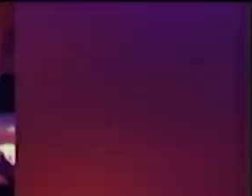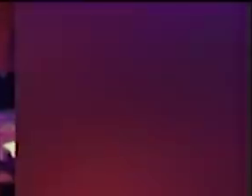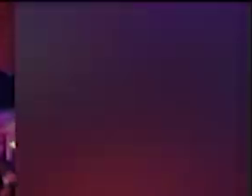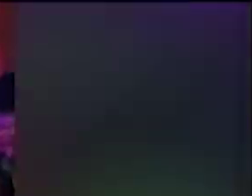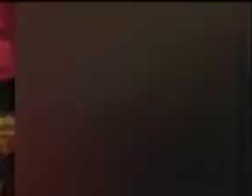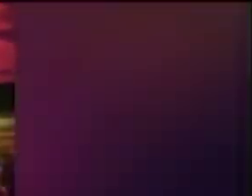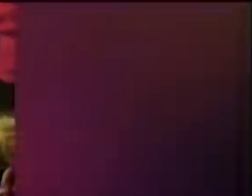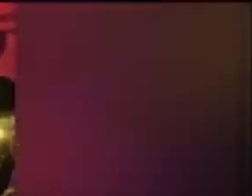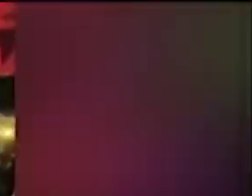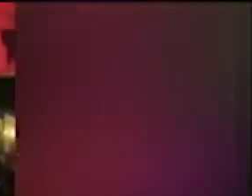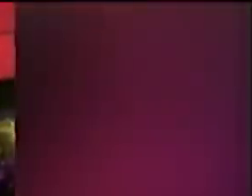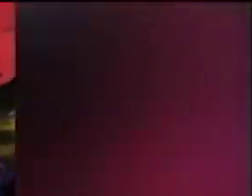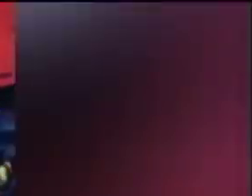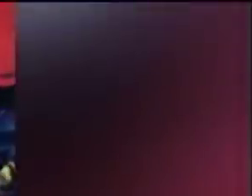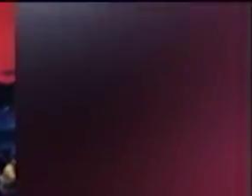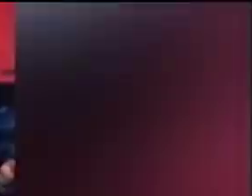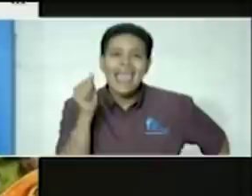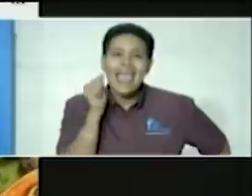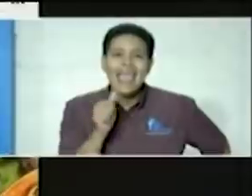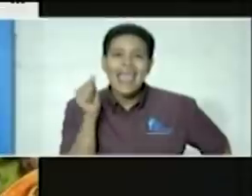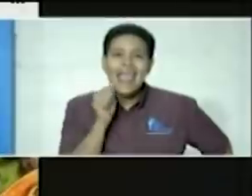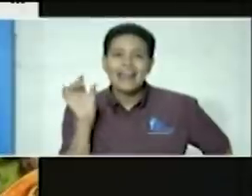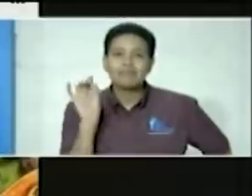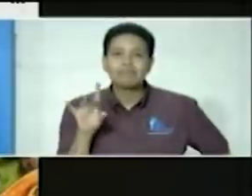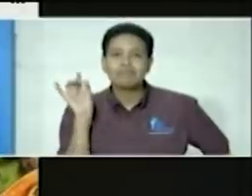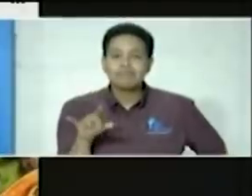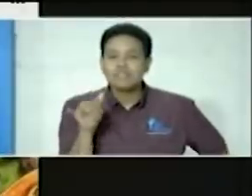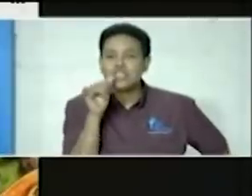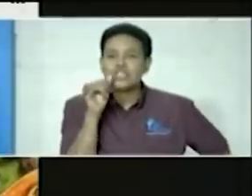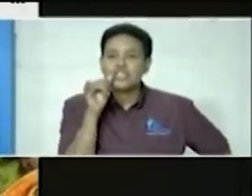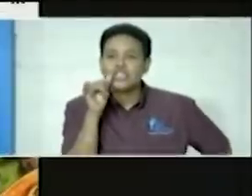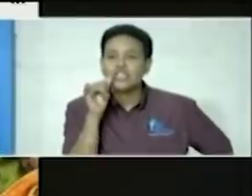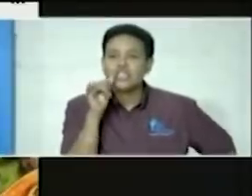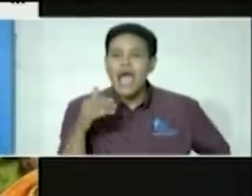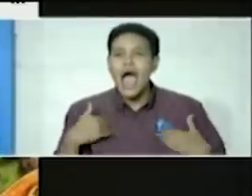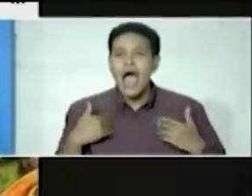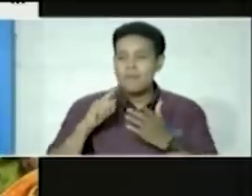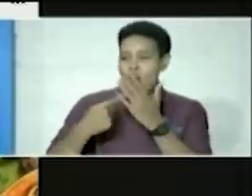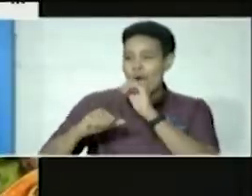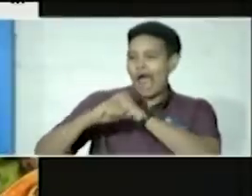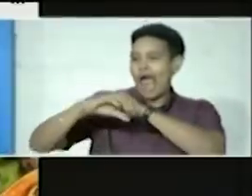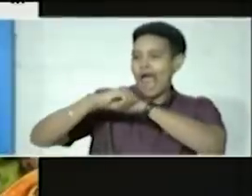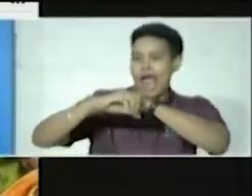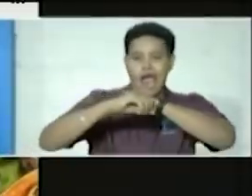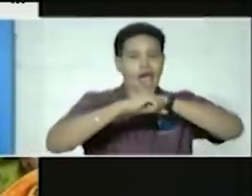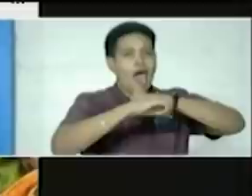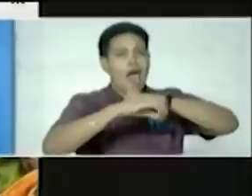advising him about the actions of regamil i've asked the commissioner to investigate and to take